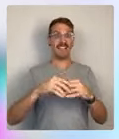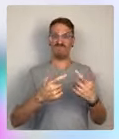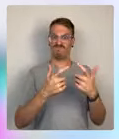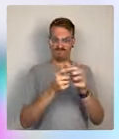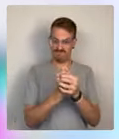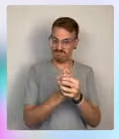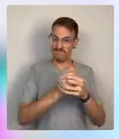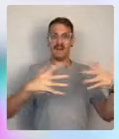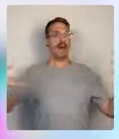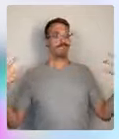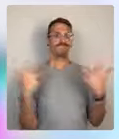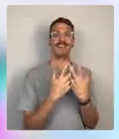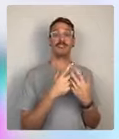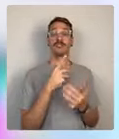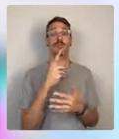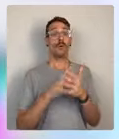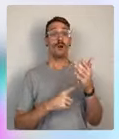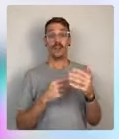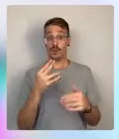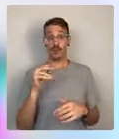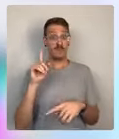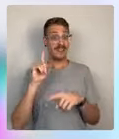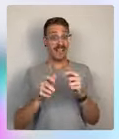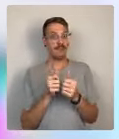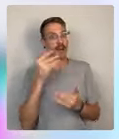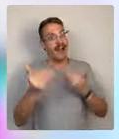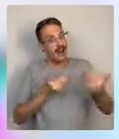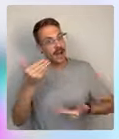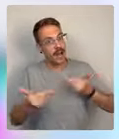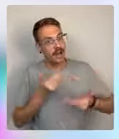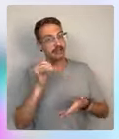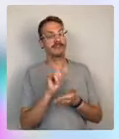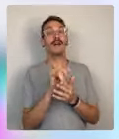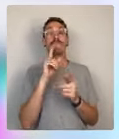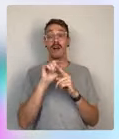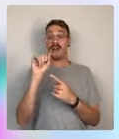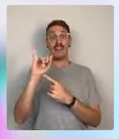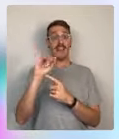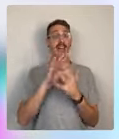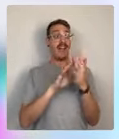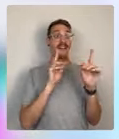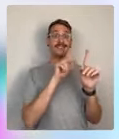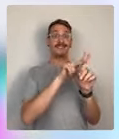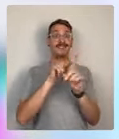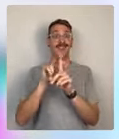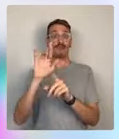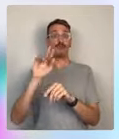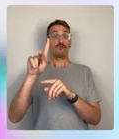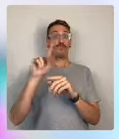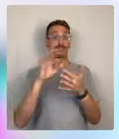AI is real-time and scalable in a way that humans can't necessarily act, but the AI assigning risk scores